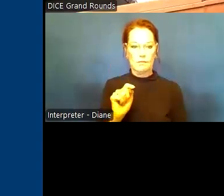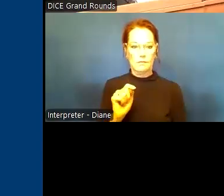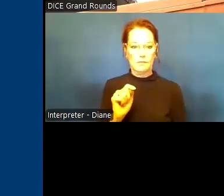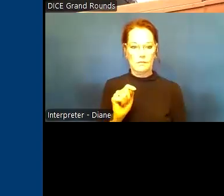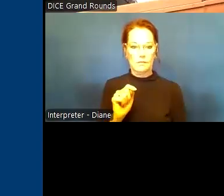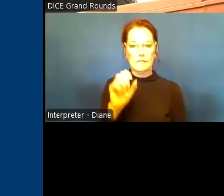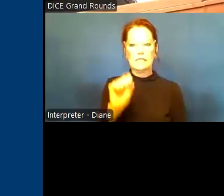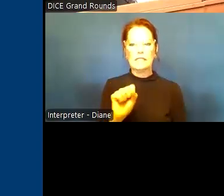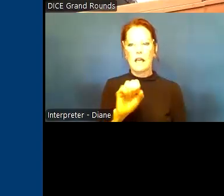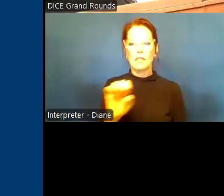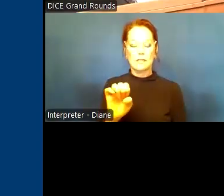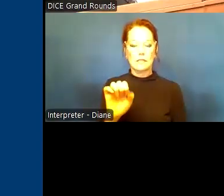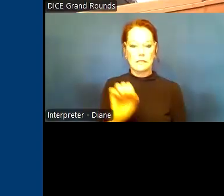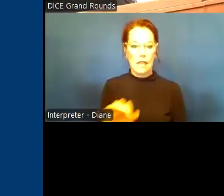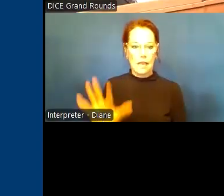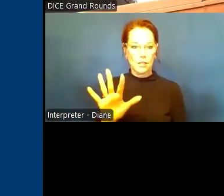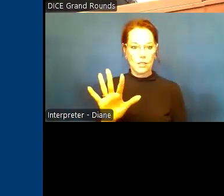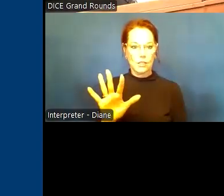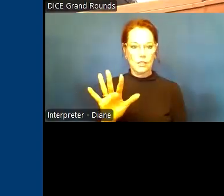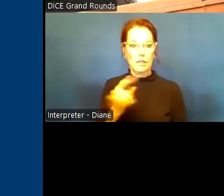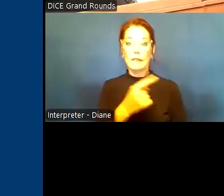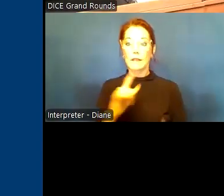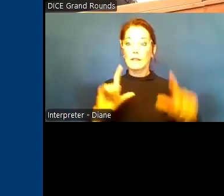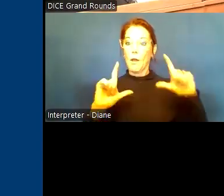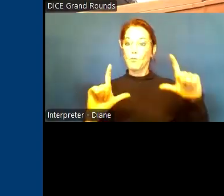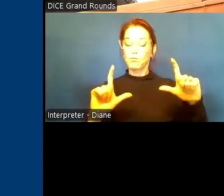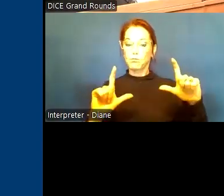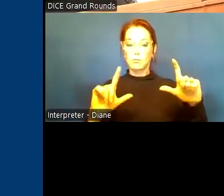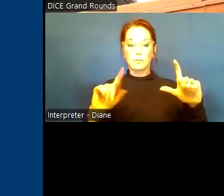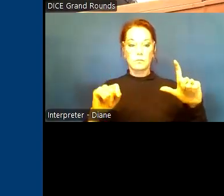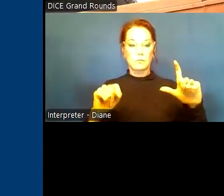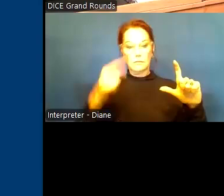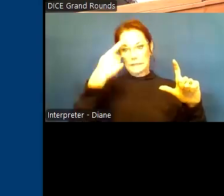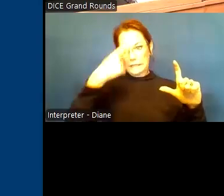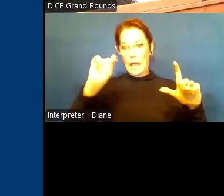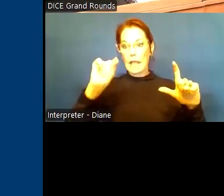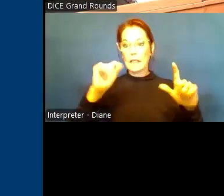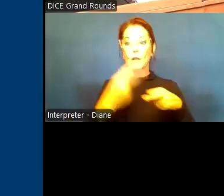and here's a bigger picture of Thailand and it's called Land of the Free um because it's the only